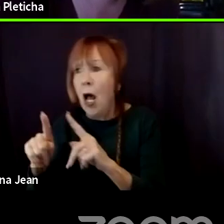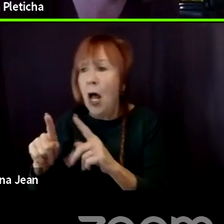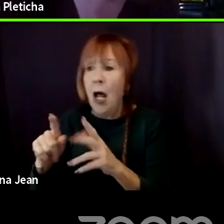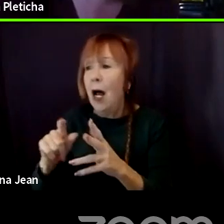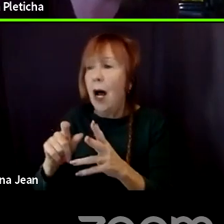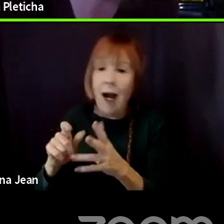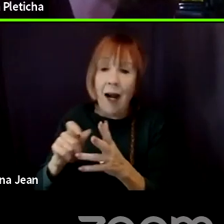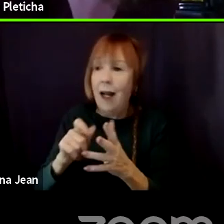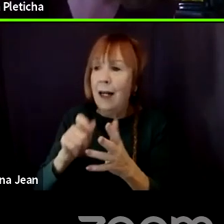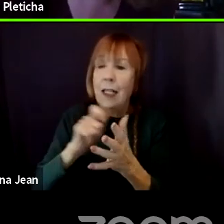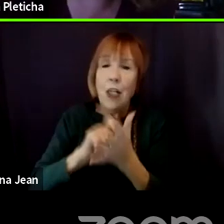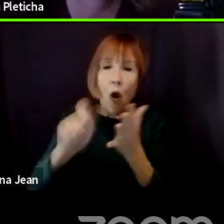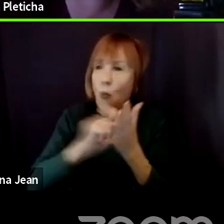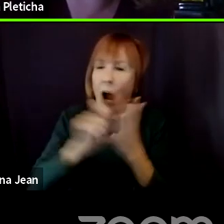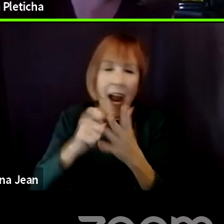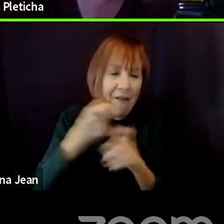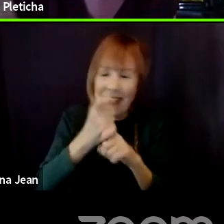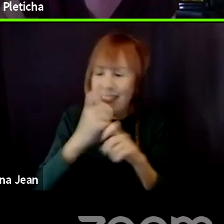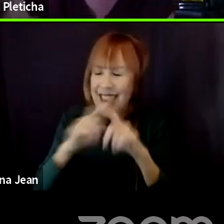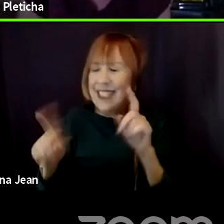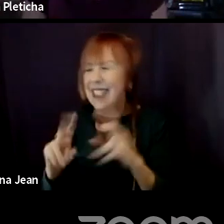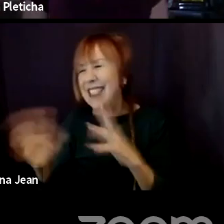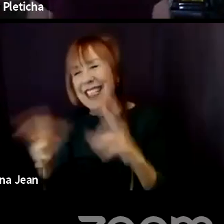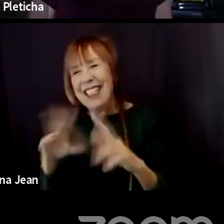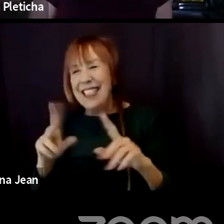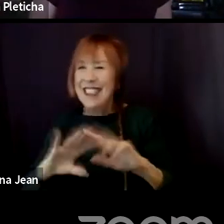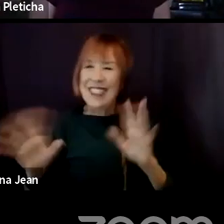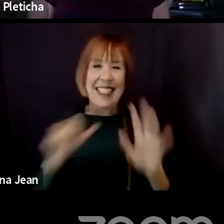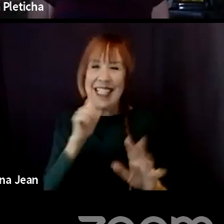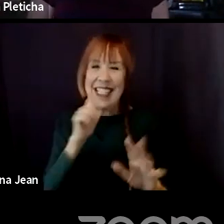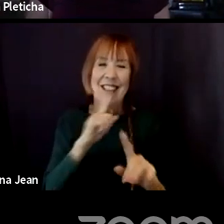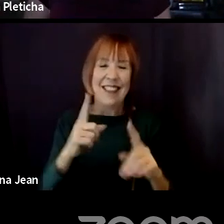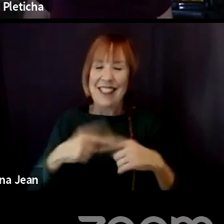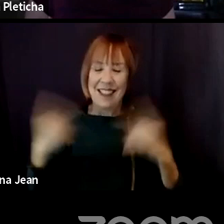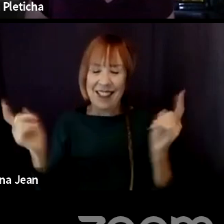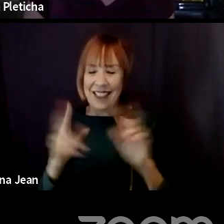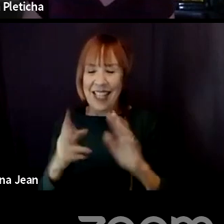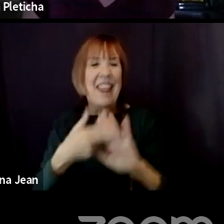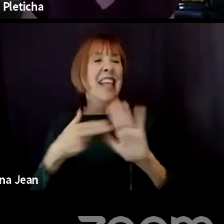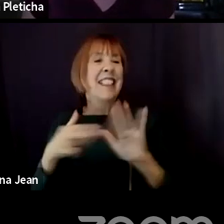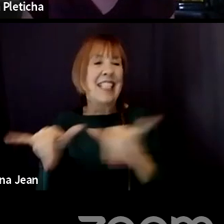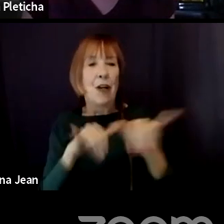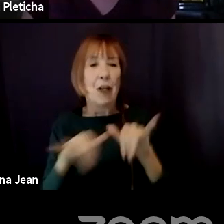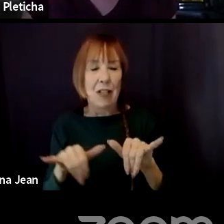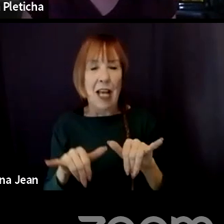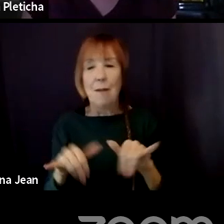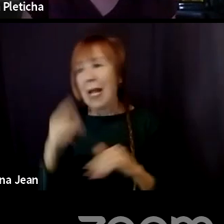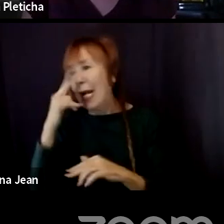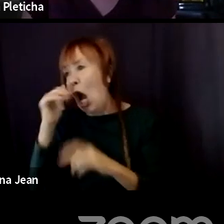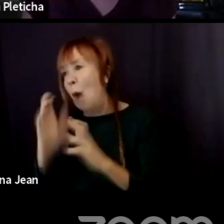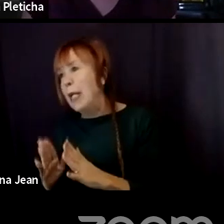Yeah, 'cause they... What, 'cause that's something that like, I have a comedy feature